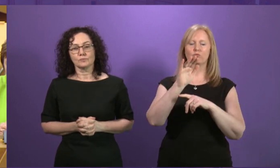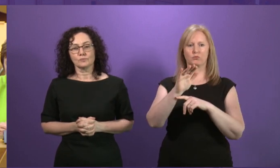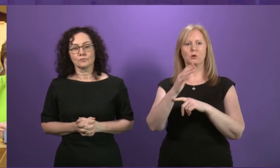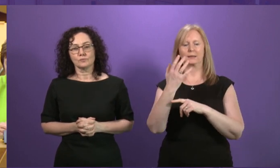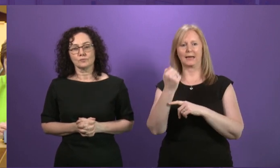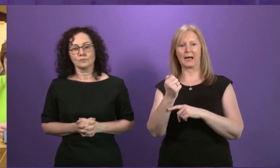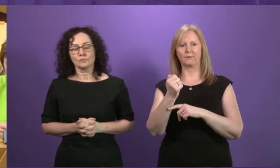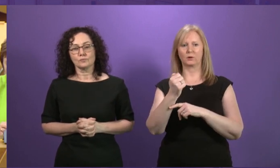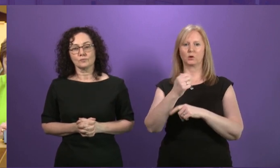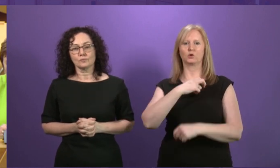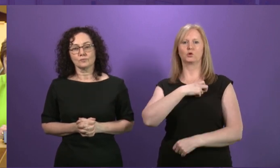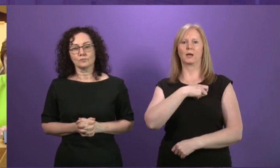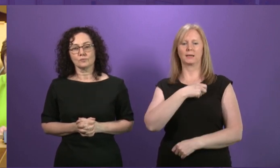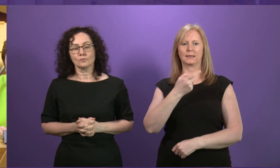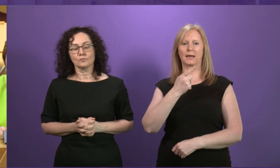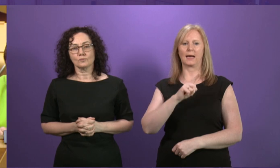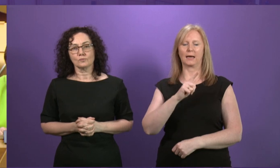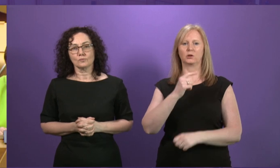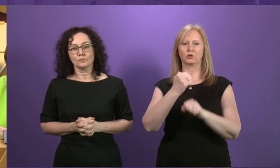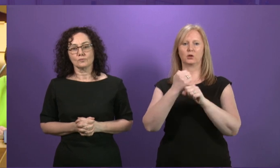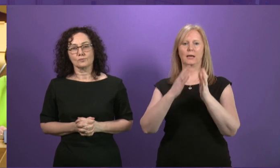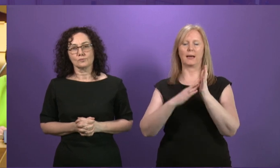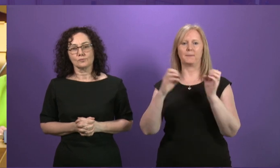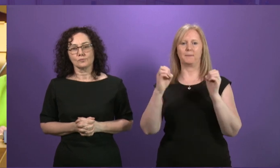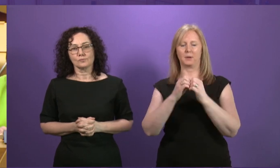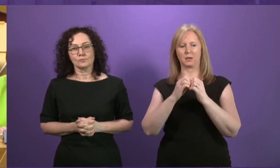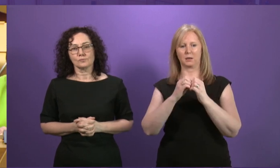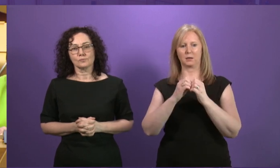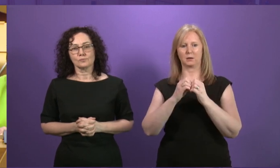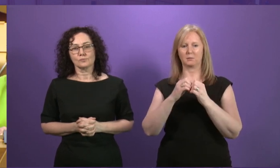The Unite and GMB unions are calling for a committee inquiry in this Parliament.